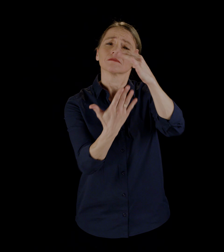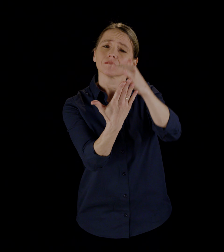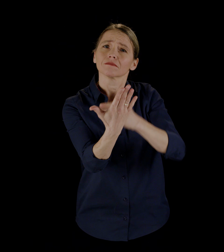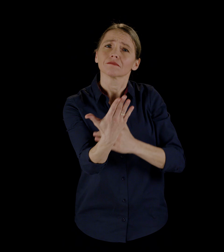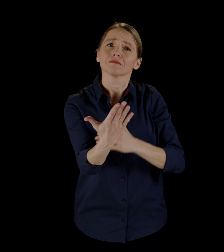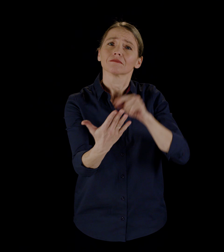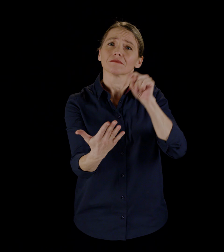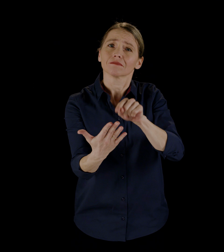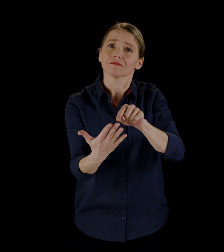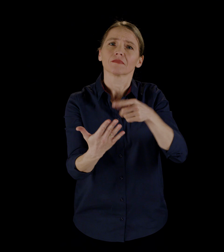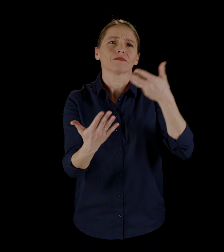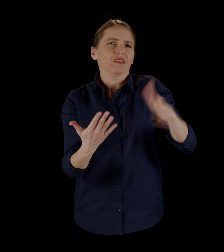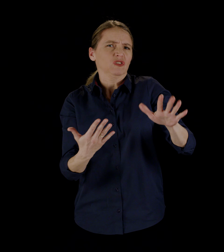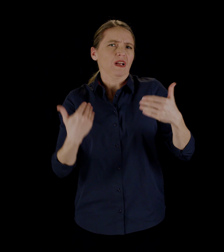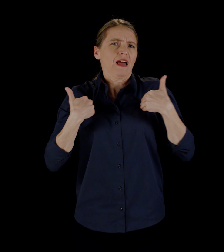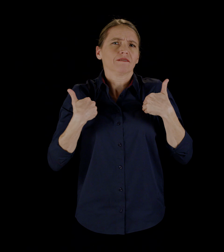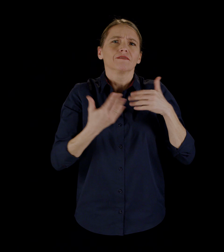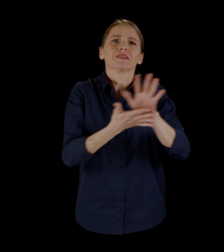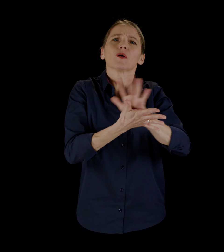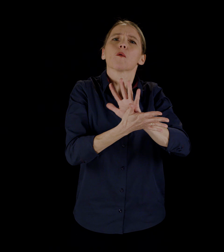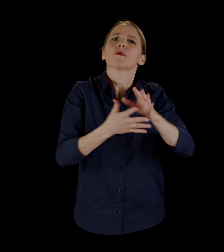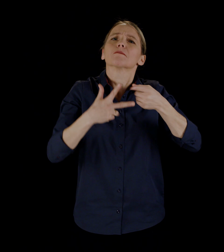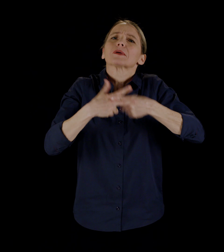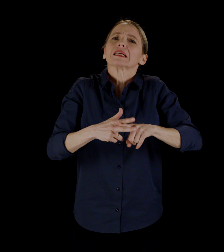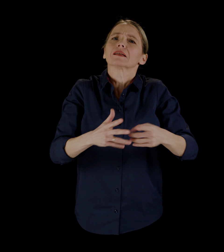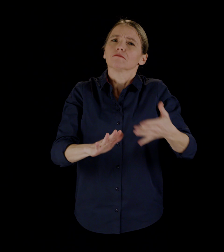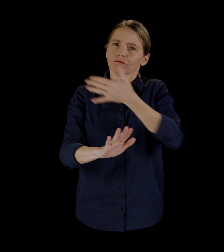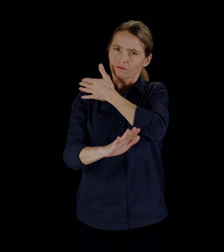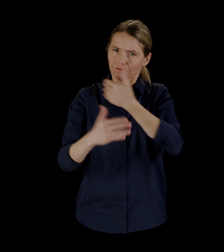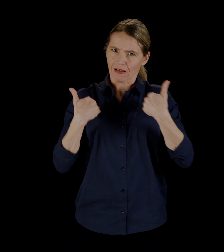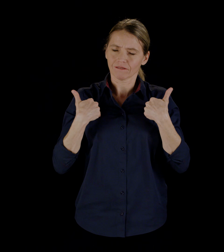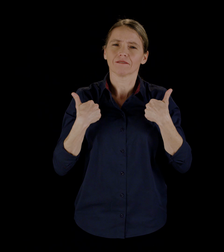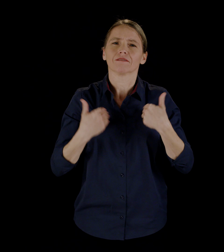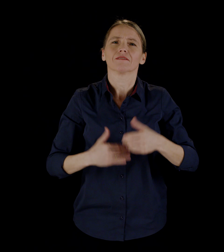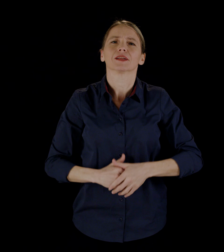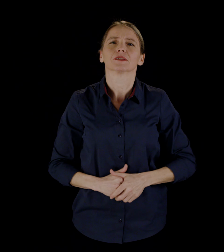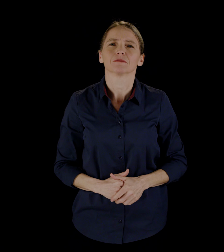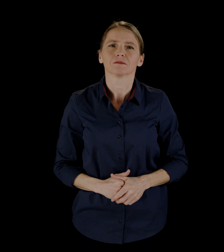For simplicity, in this video we will call them the “Code ISPs”.